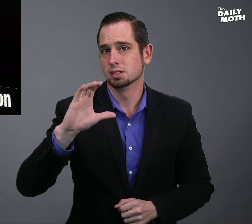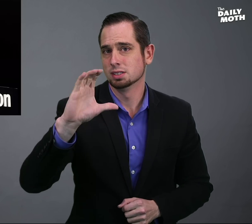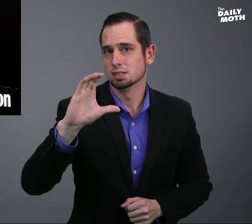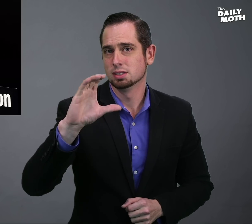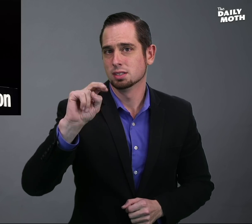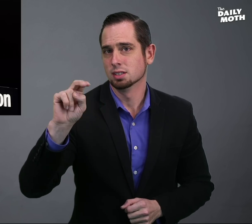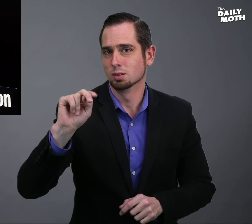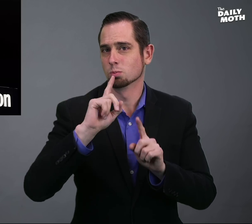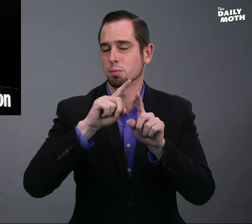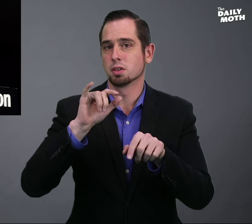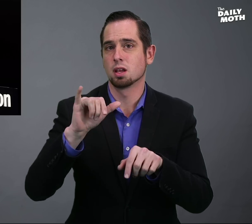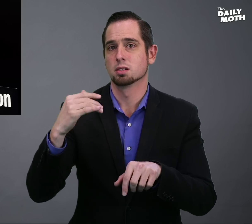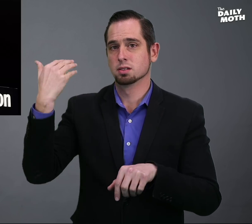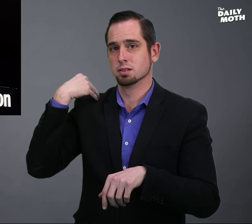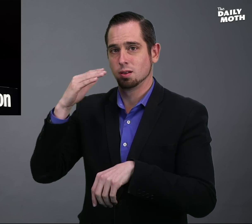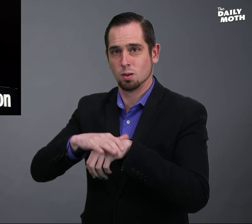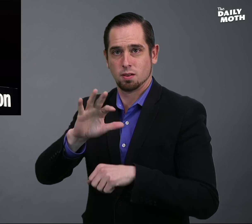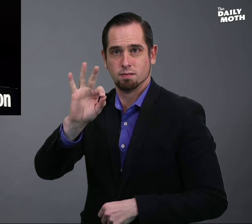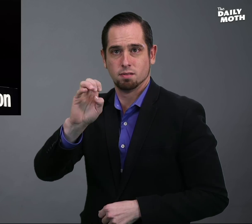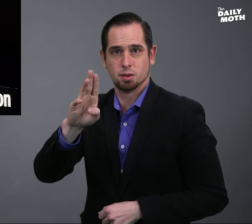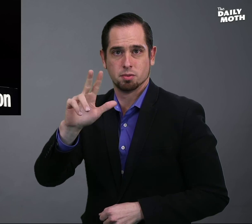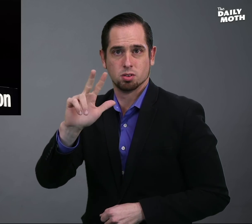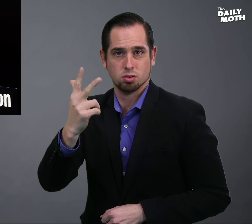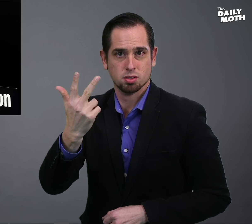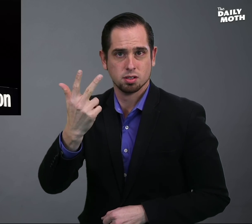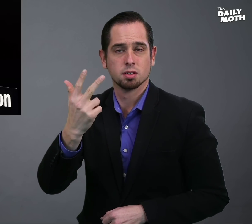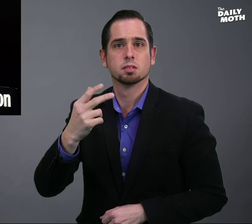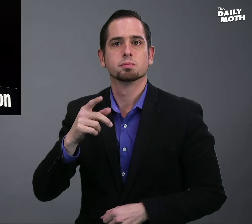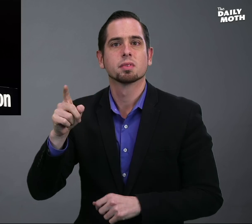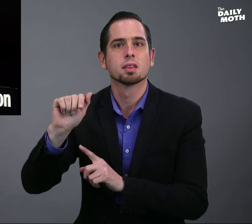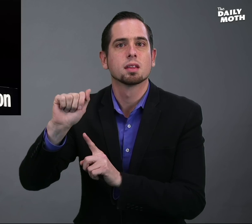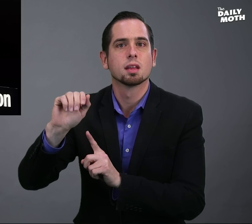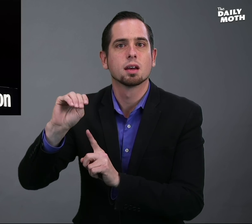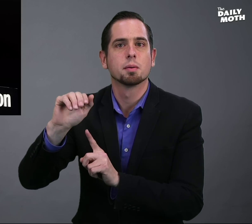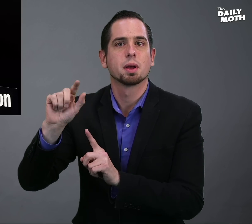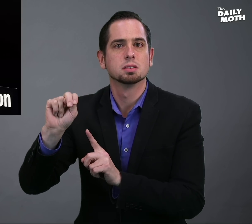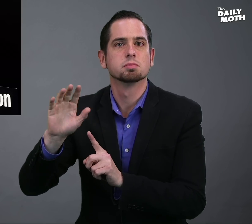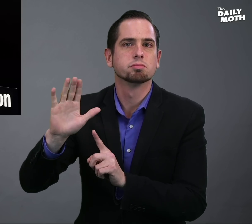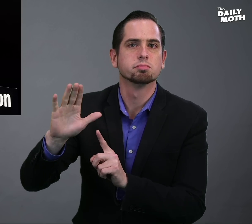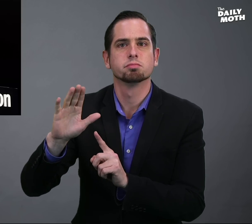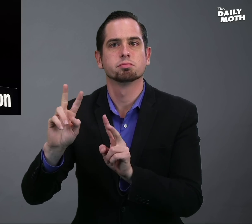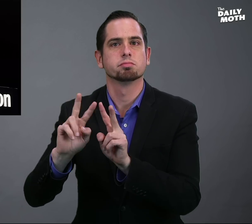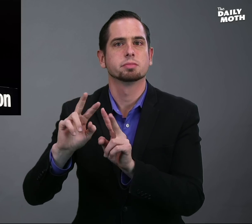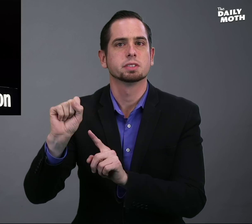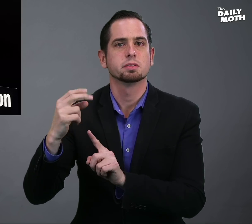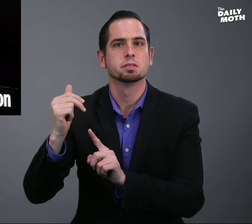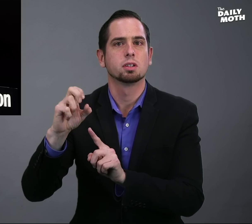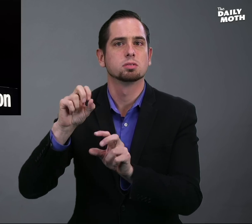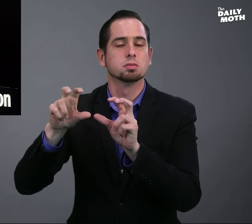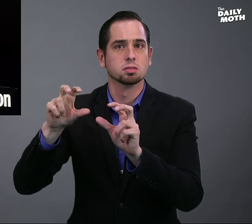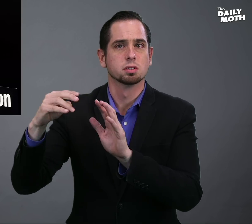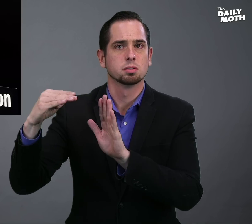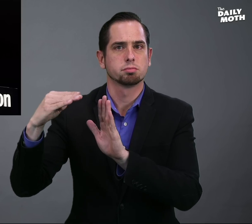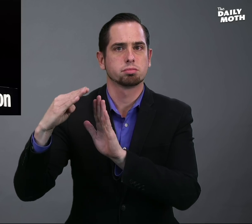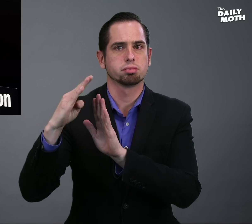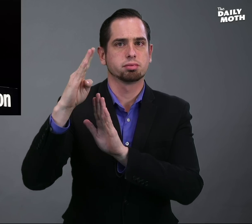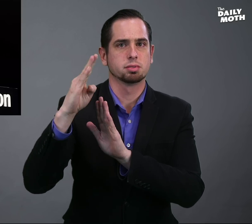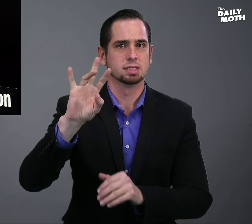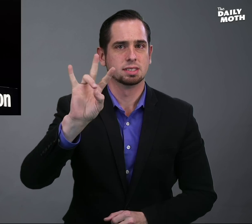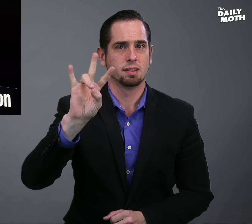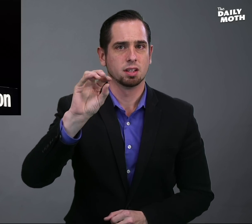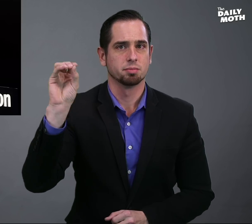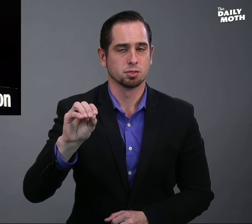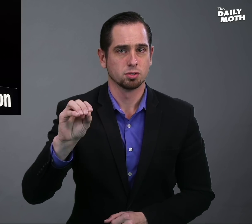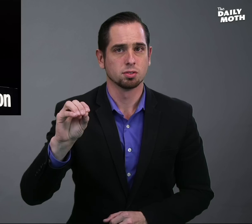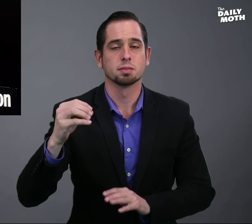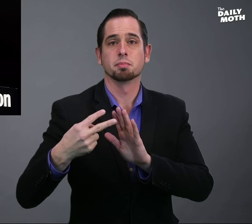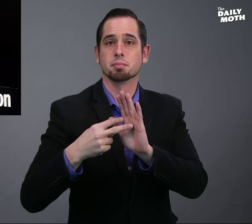CNN reported on February 3 that a rise of 7% in Amazon shares